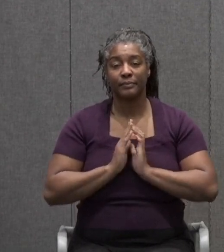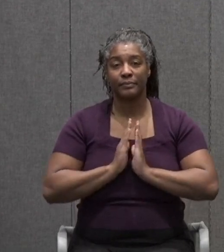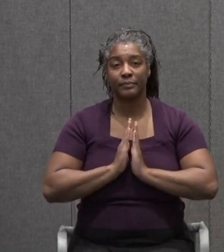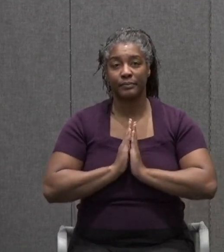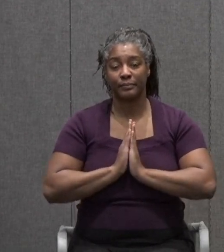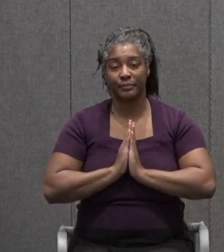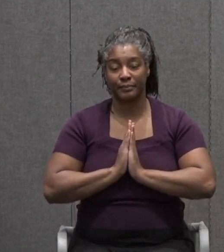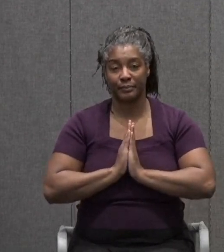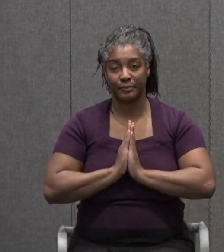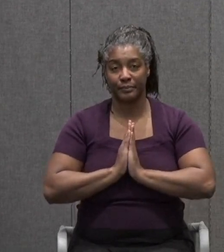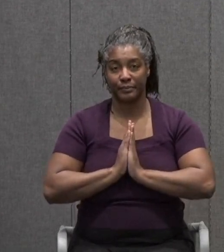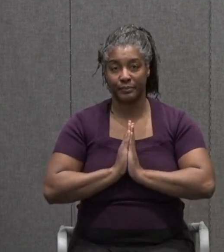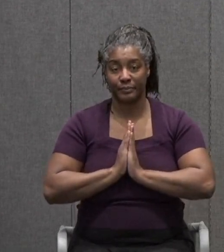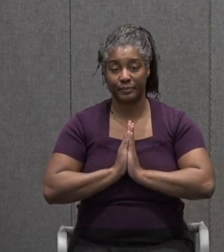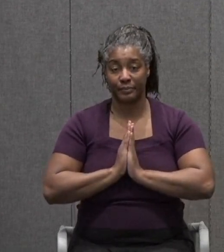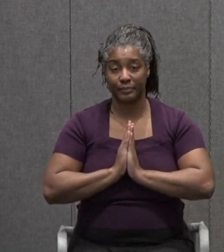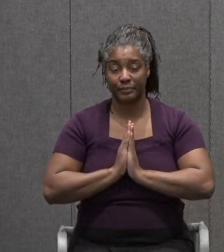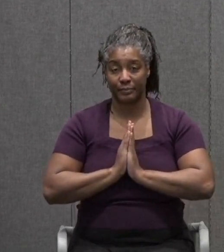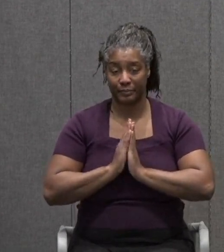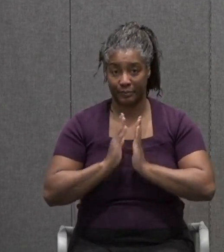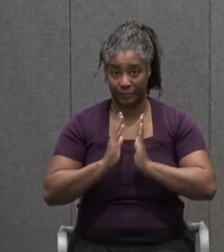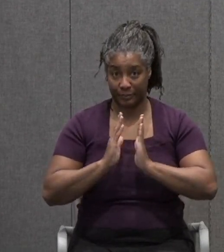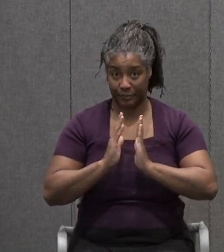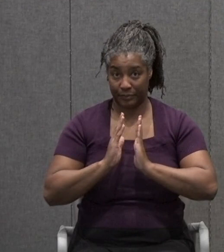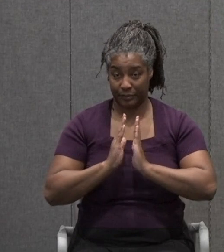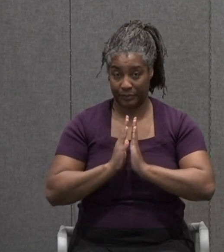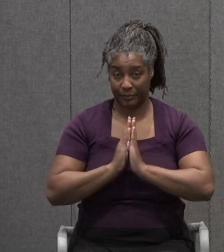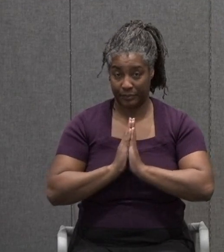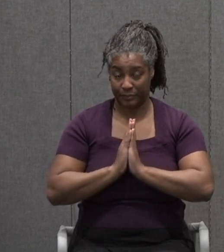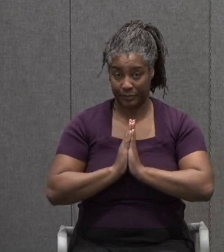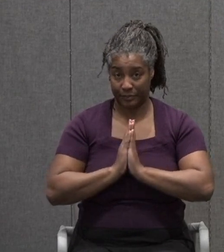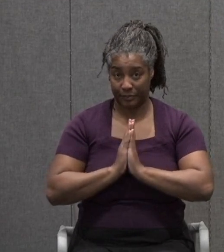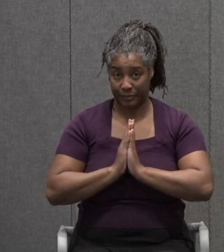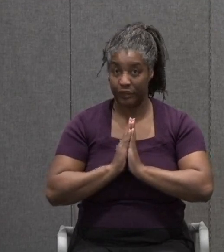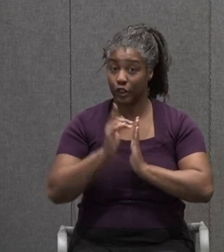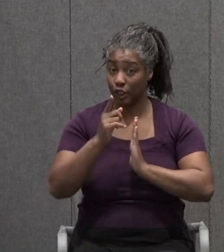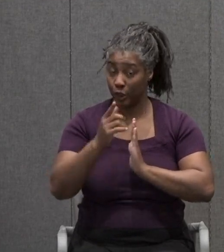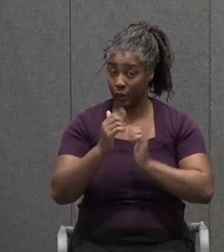As you're doing this, I'm gonna say, may the world,